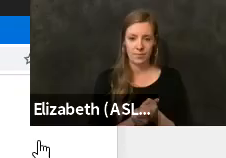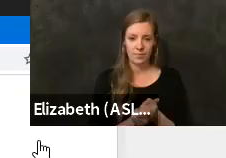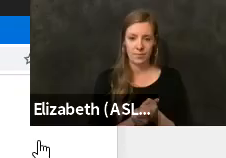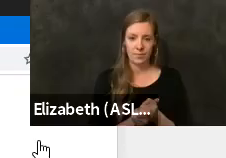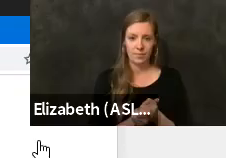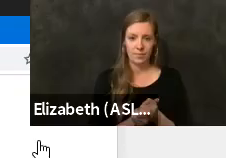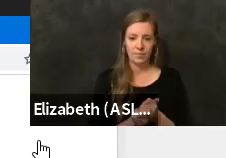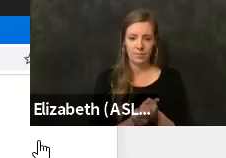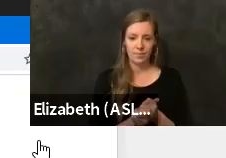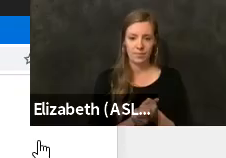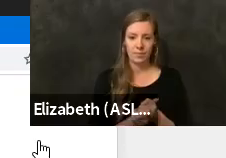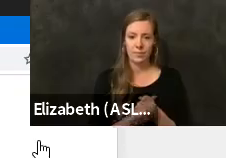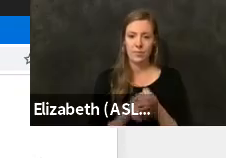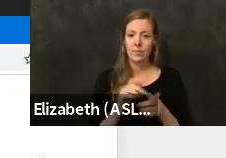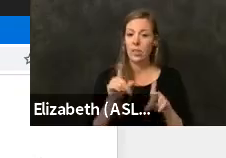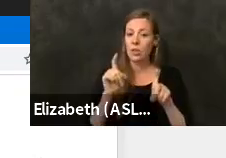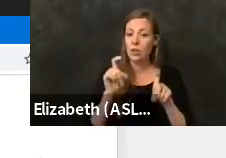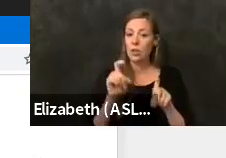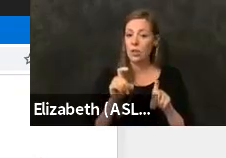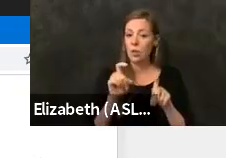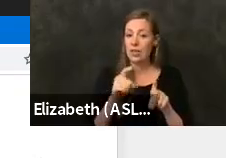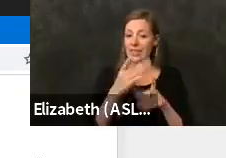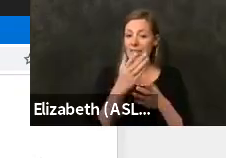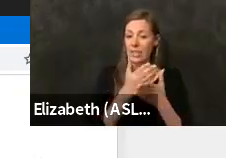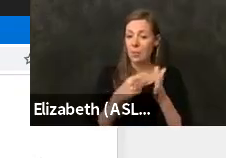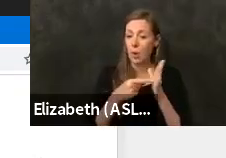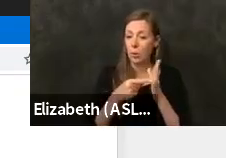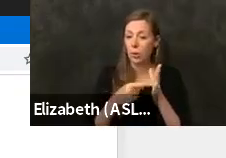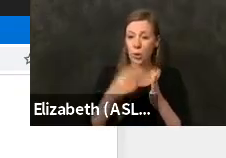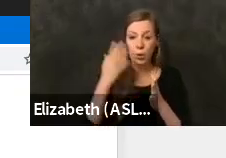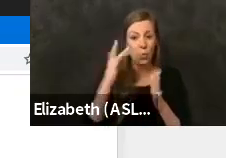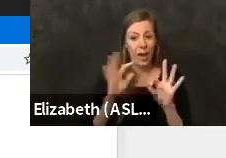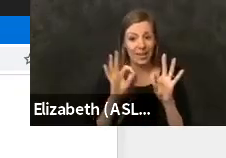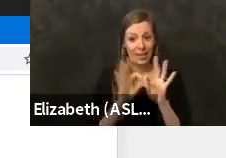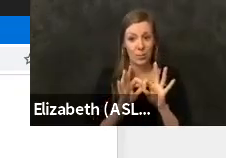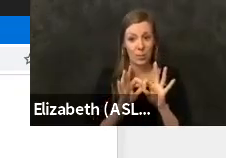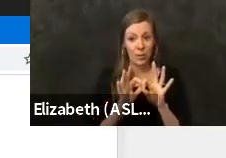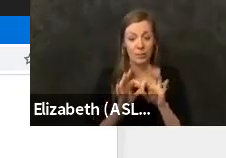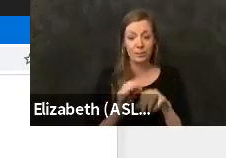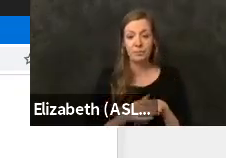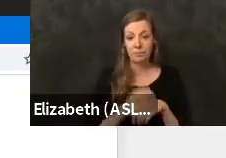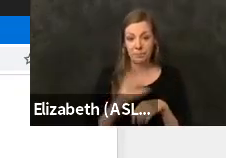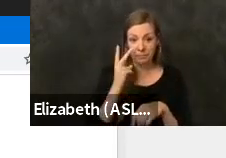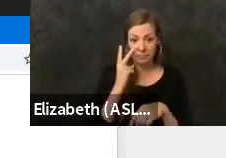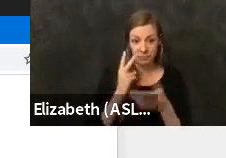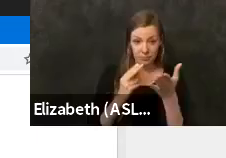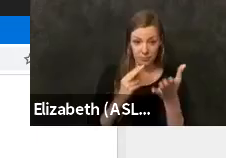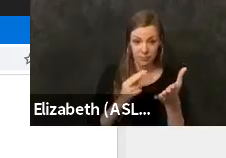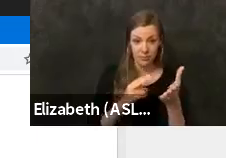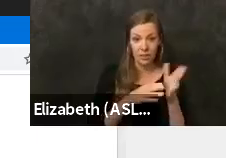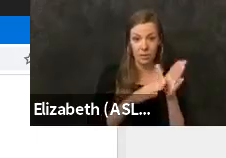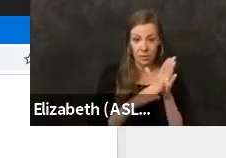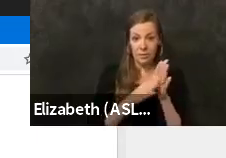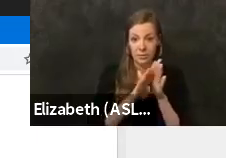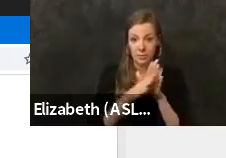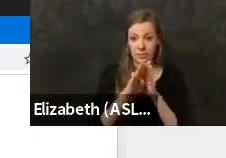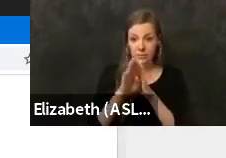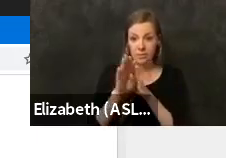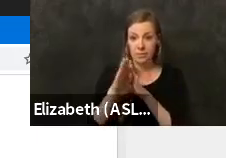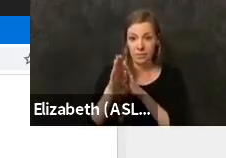help you understand why it is we're seeing what we're seeing. As you can see, we had been doing testing and then we really ramped up, if you can